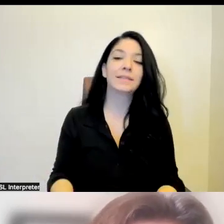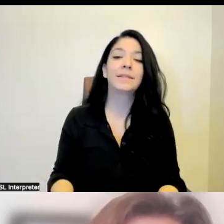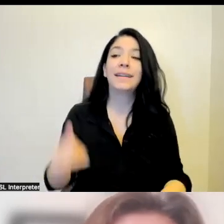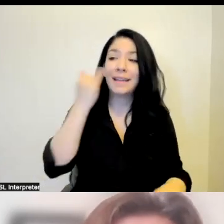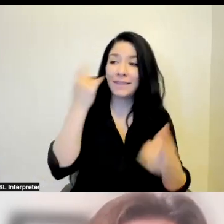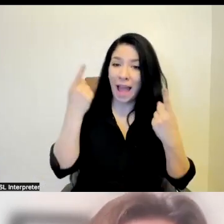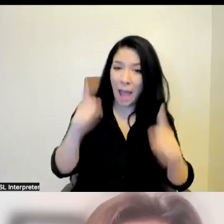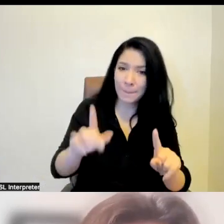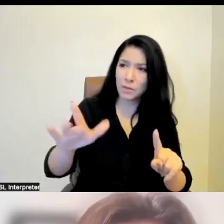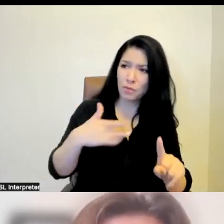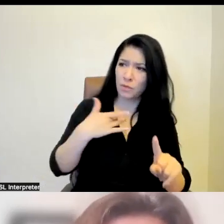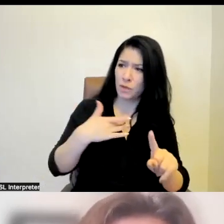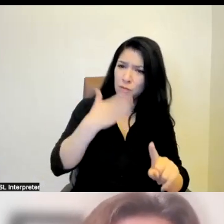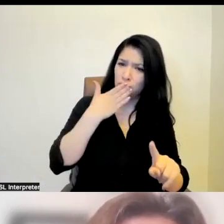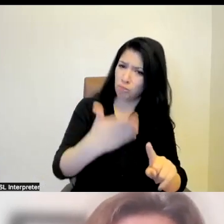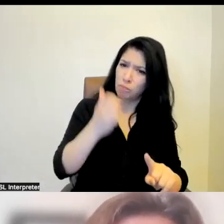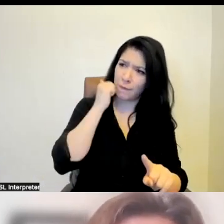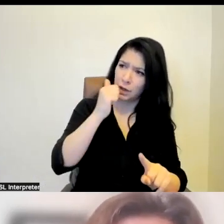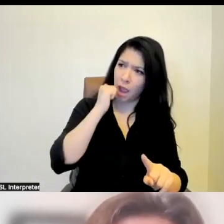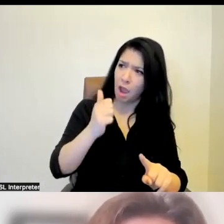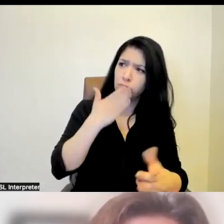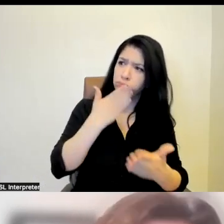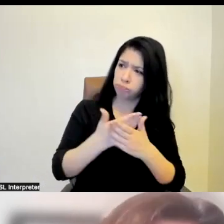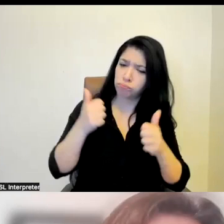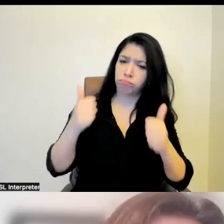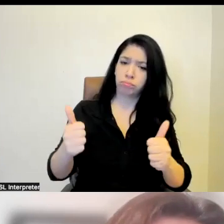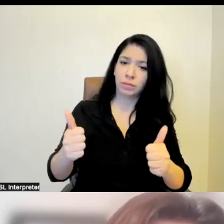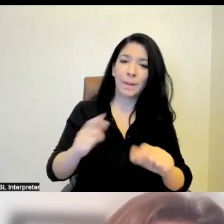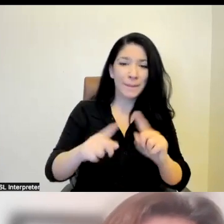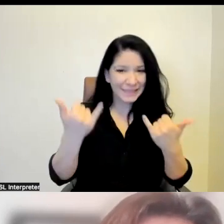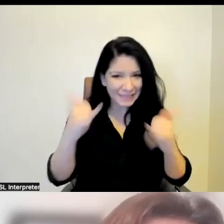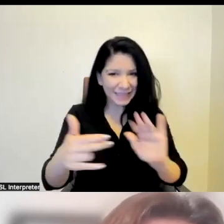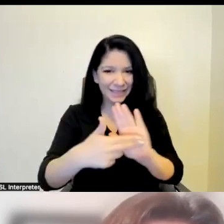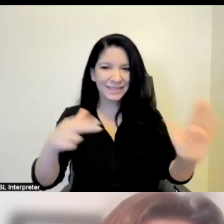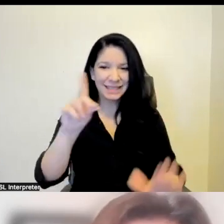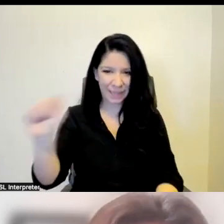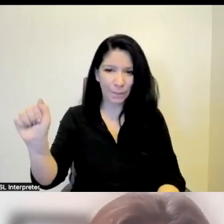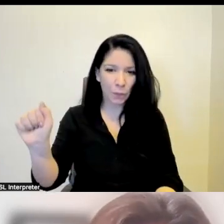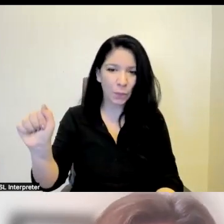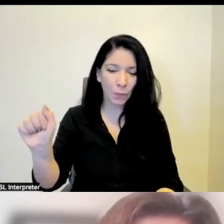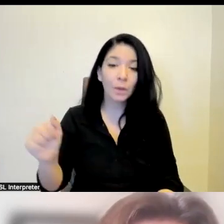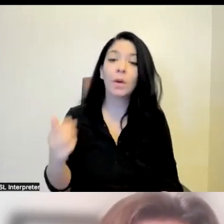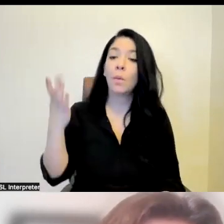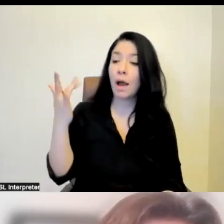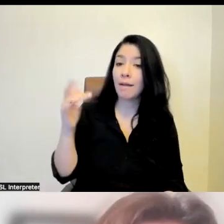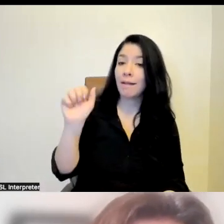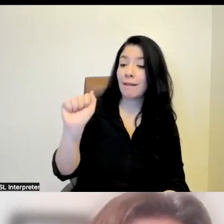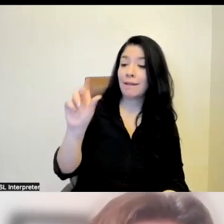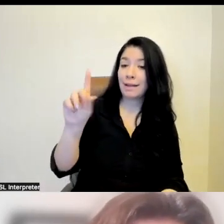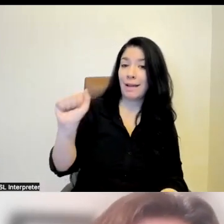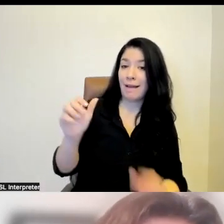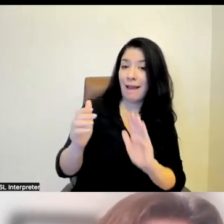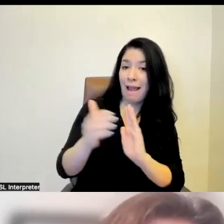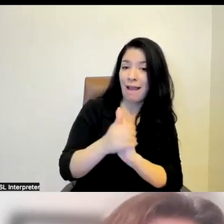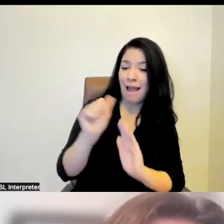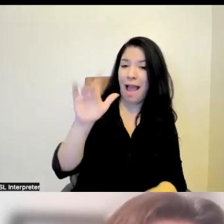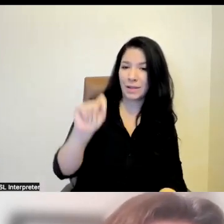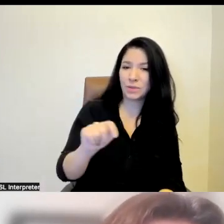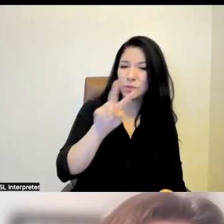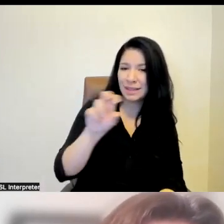on a day-to-day basis, you are still disabled. What the ADA Amendments Act of 2008 says is that